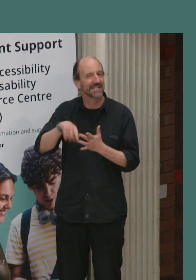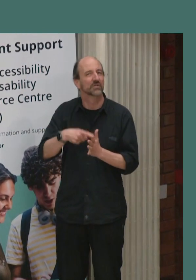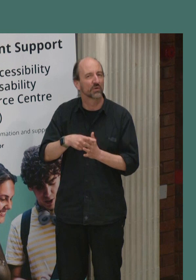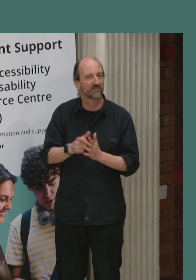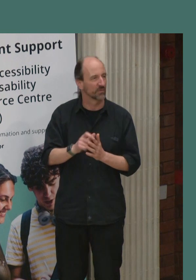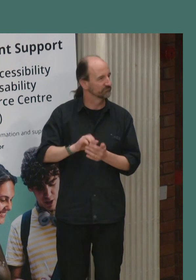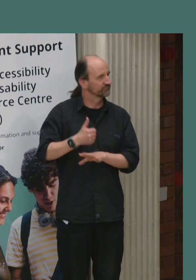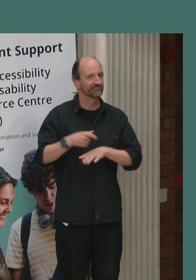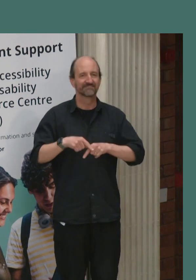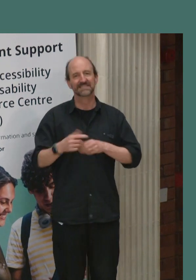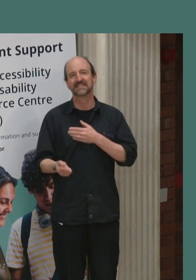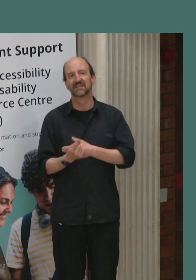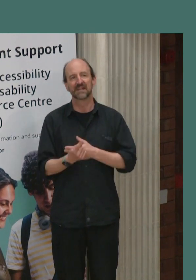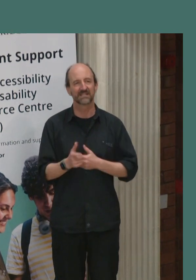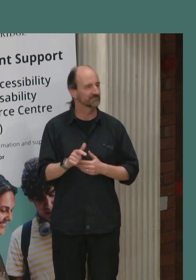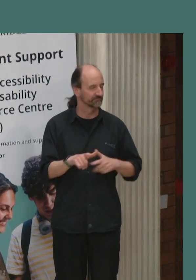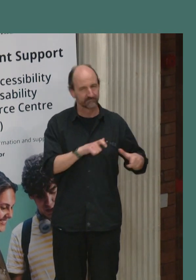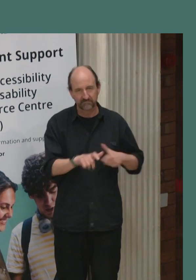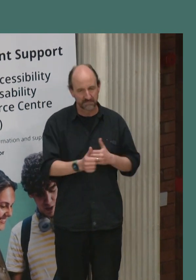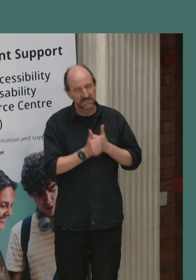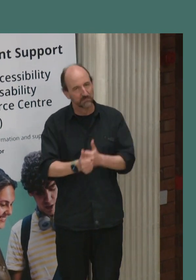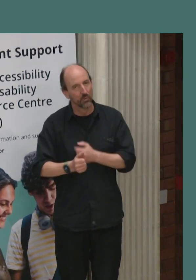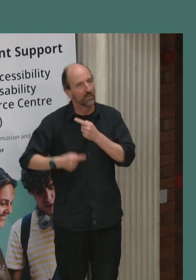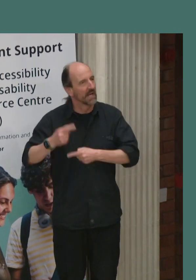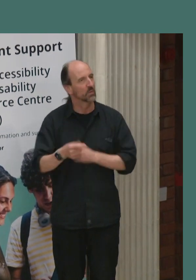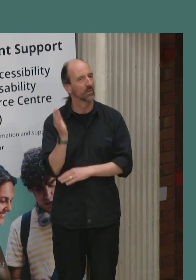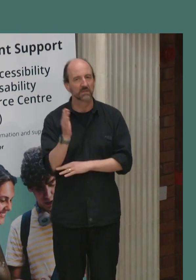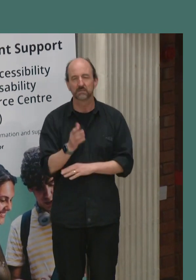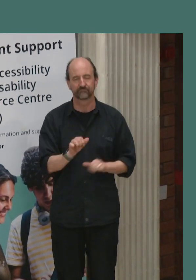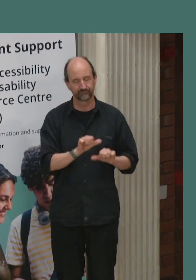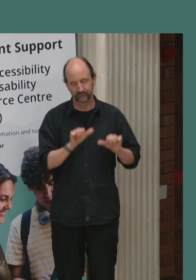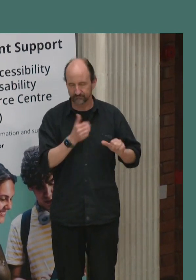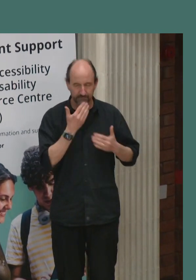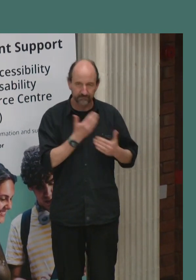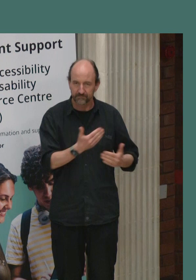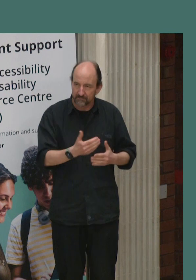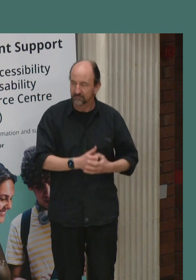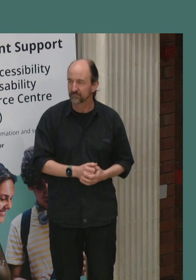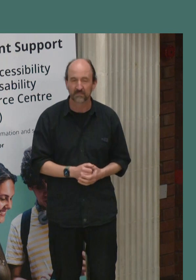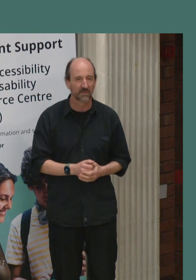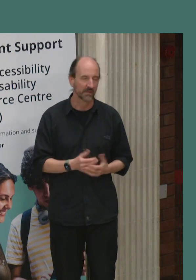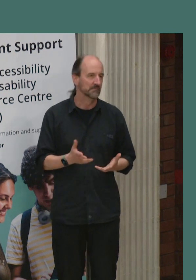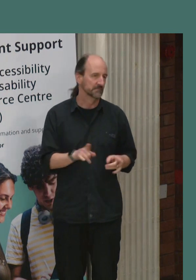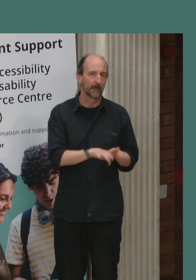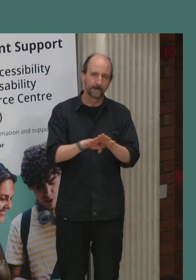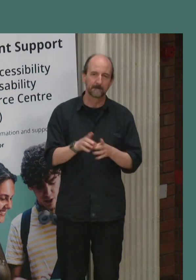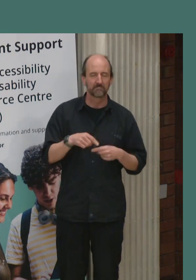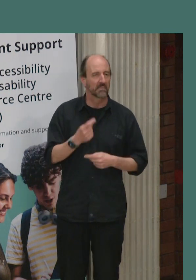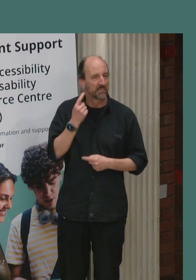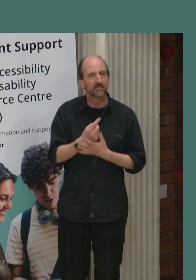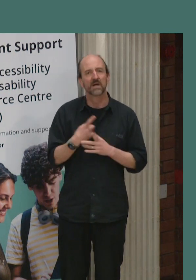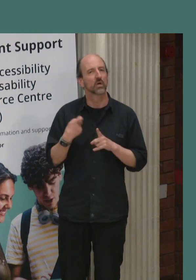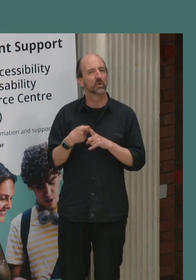your continued support for the annual lecture, and like you we think of Kirsty as we have this